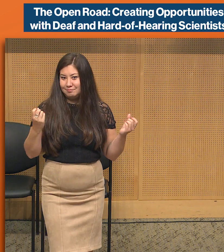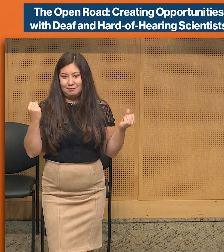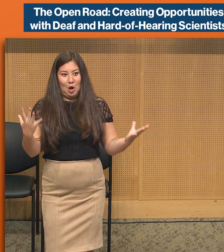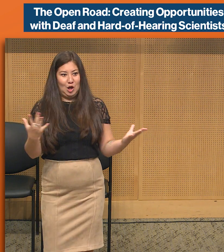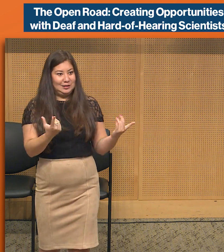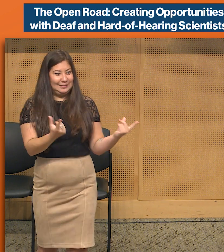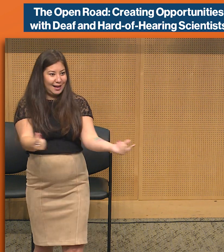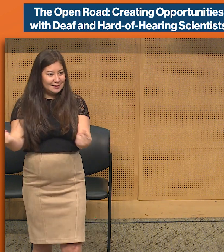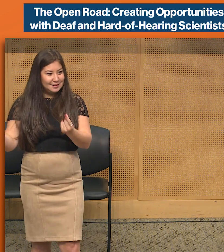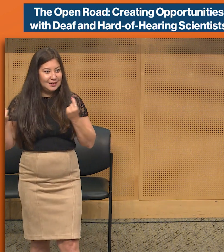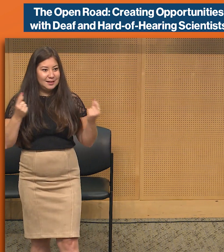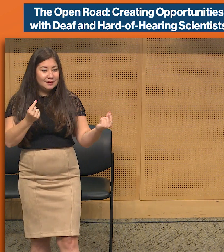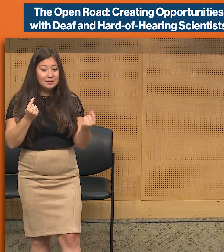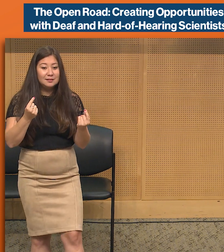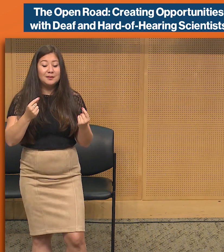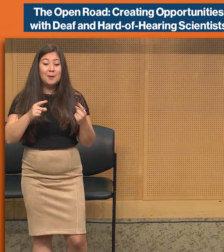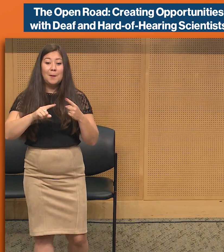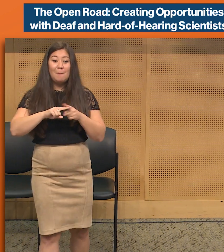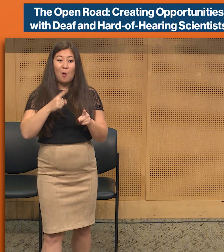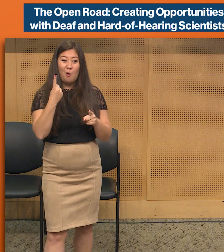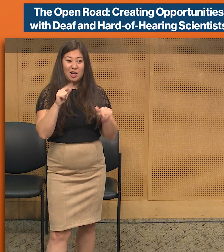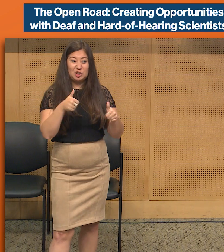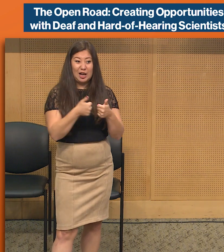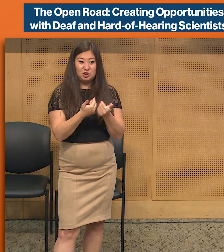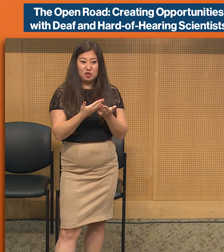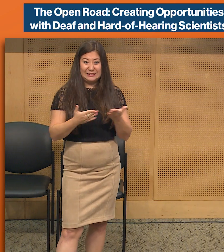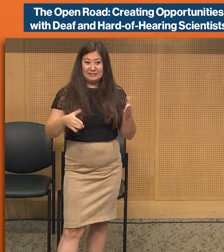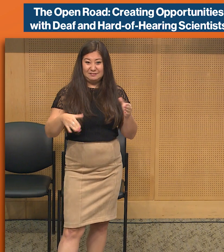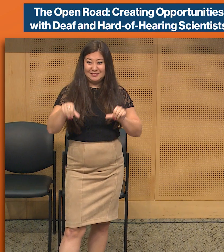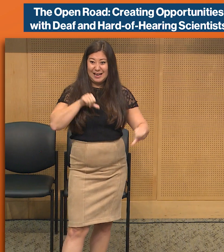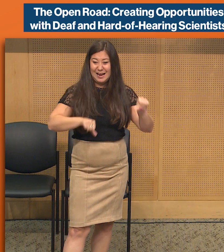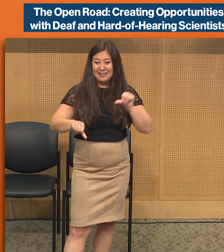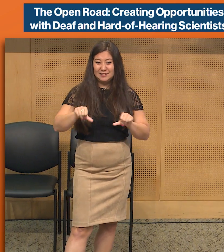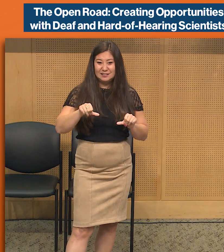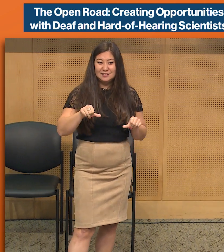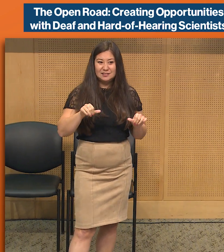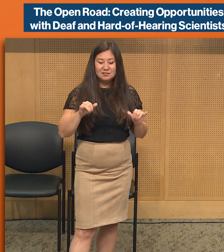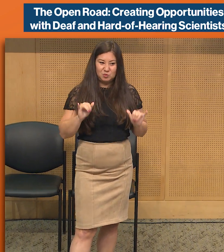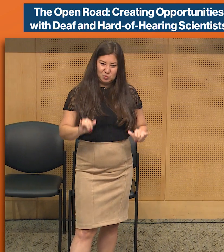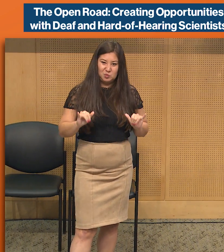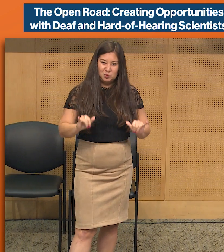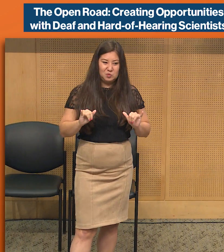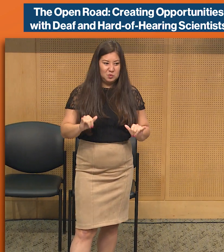We're really good at multitasking. But one really challenging thing about science